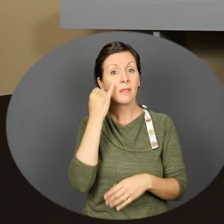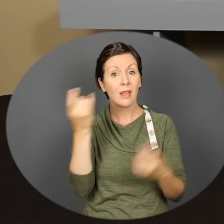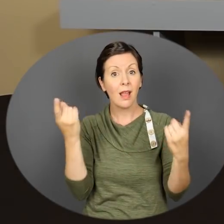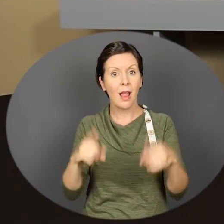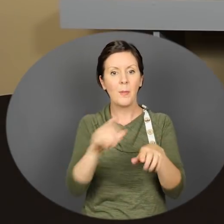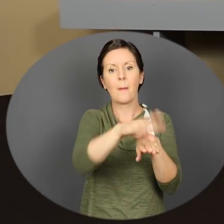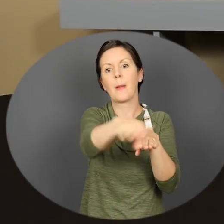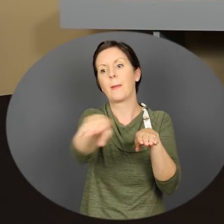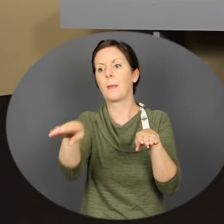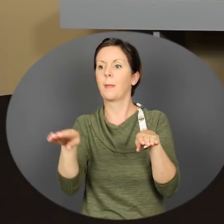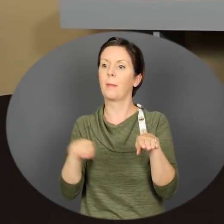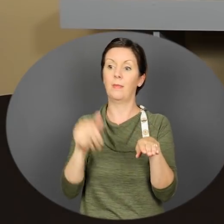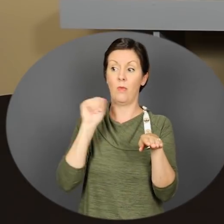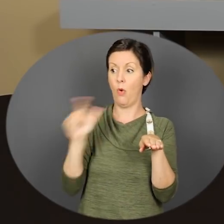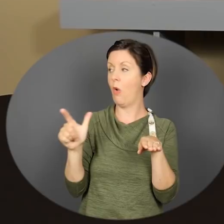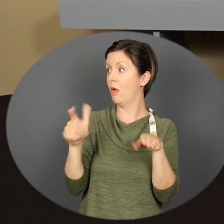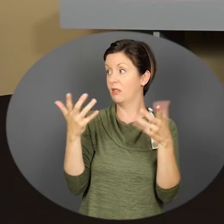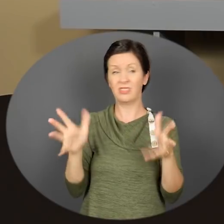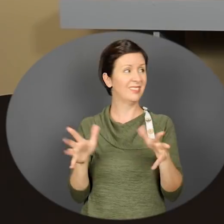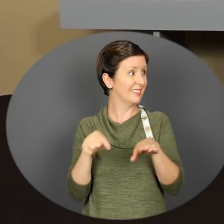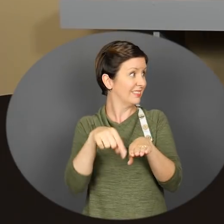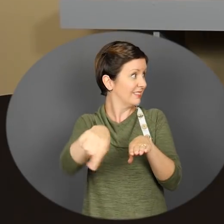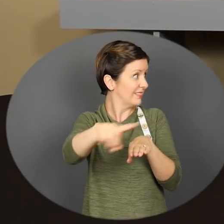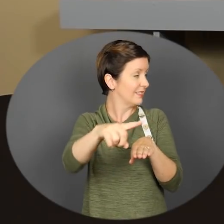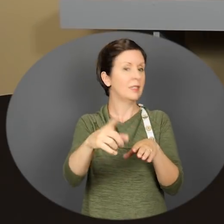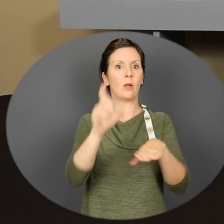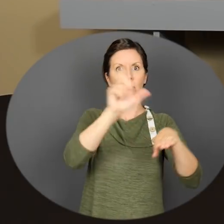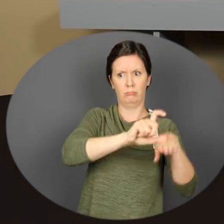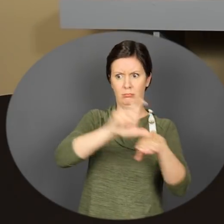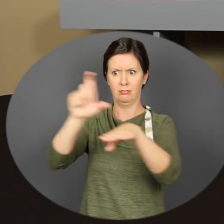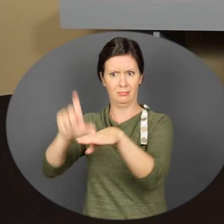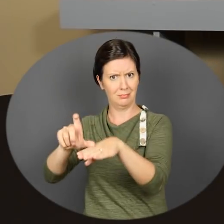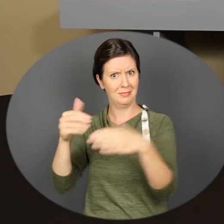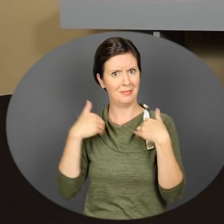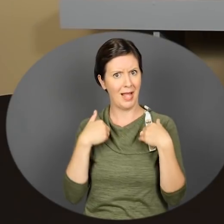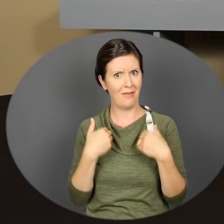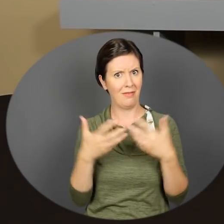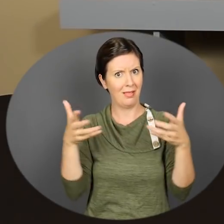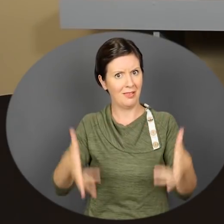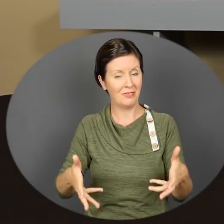all of the tiles there’s more than one marker still in play. In that case, those players